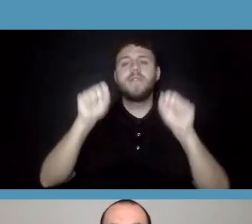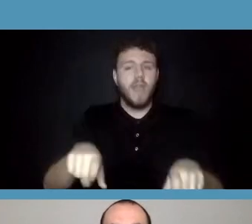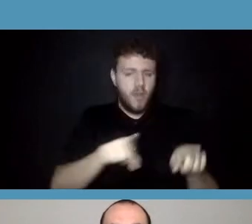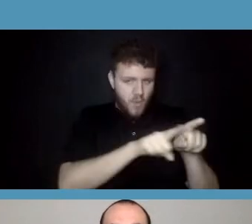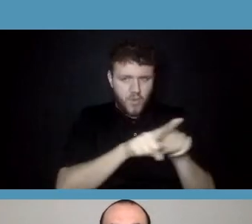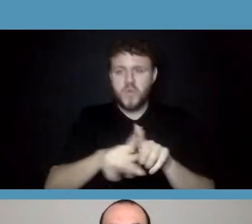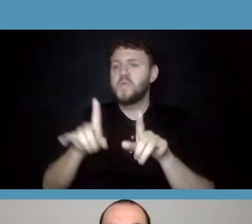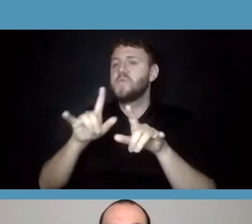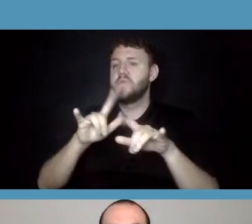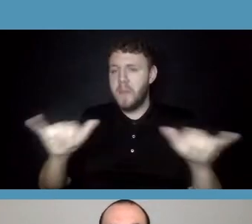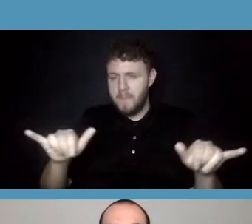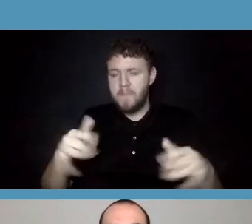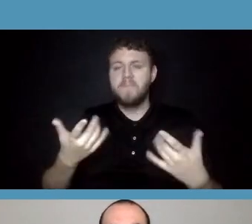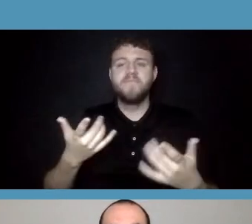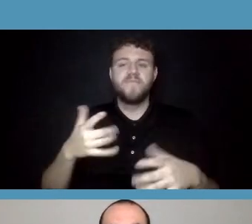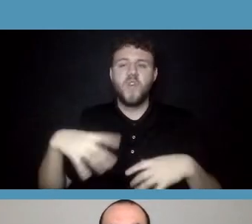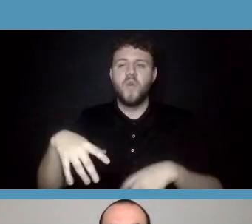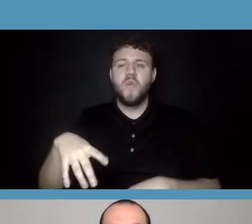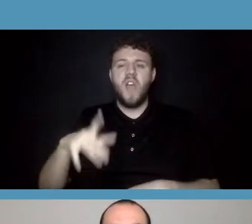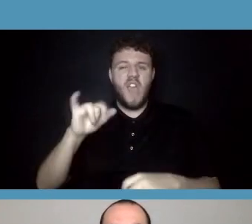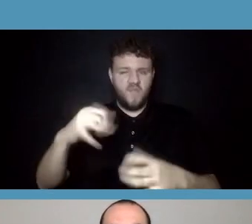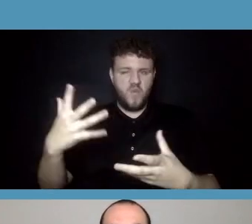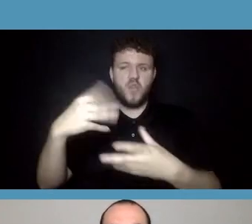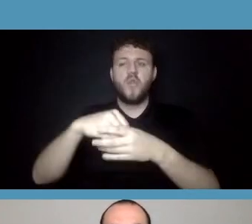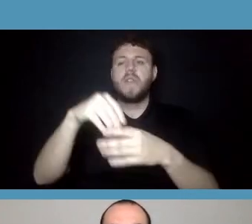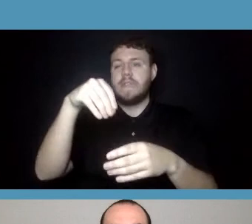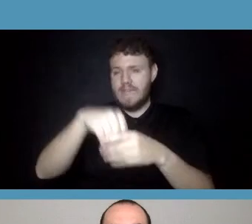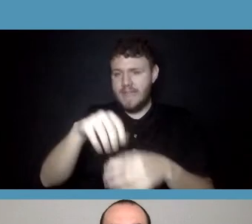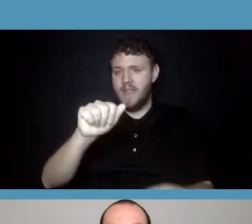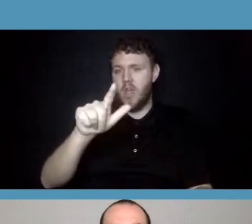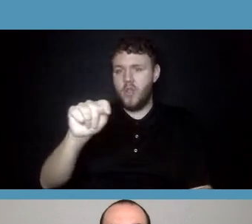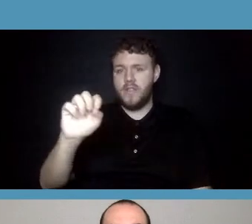would not be included in the alt text.